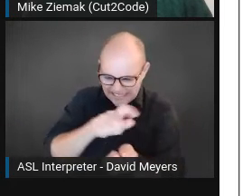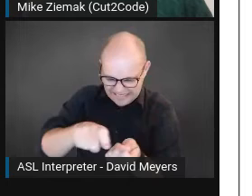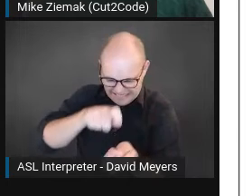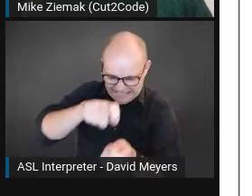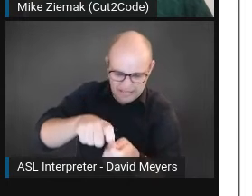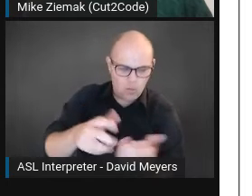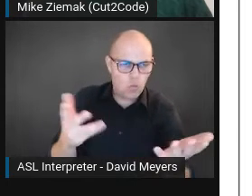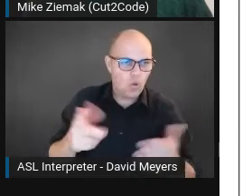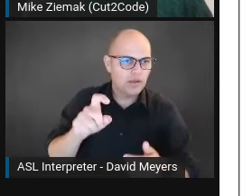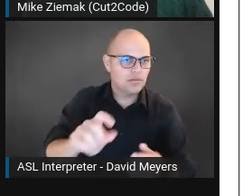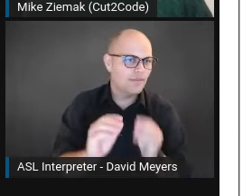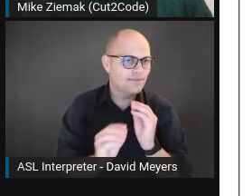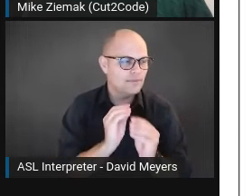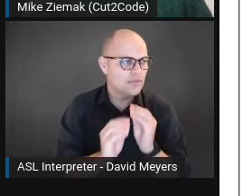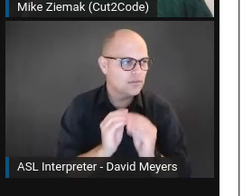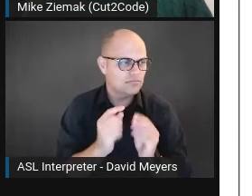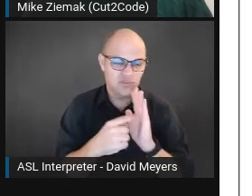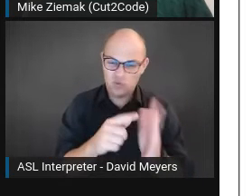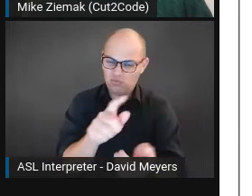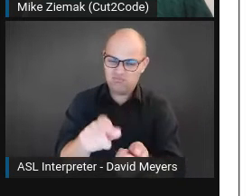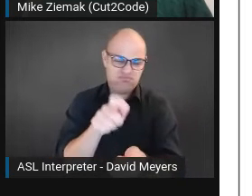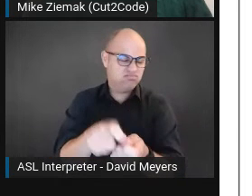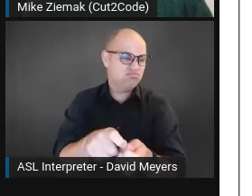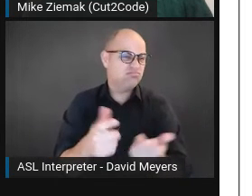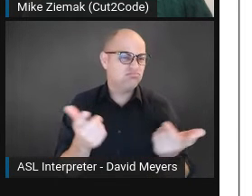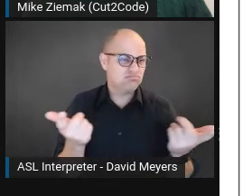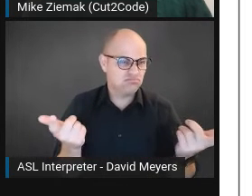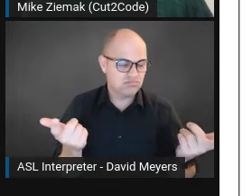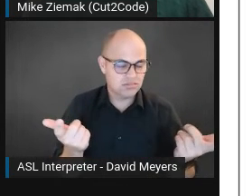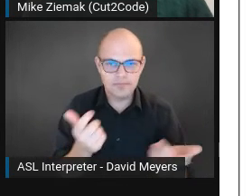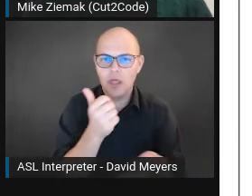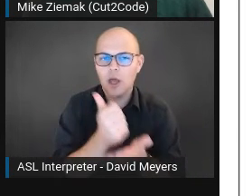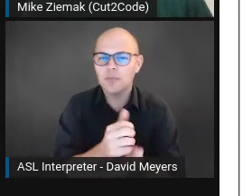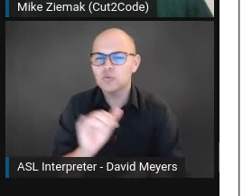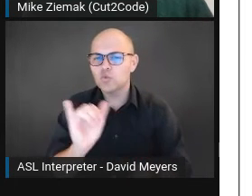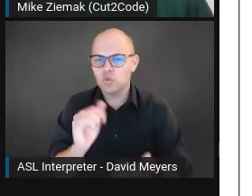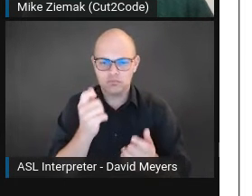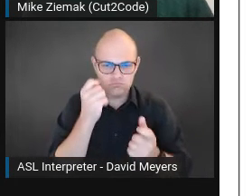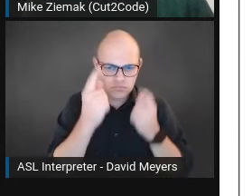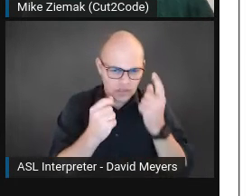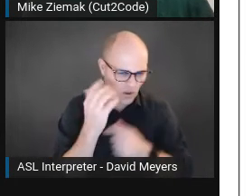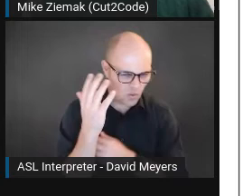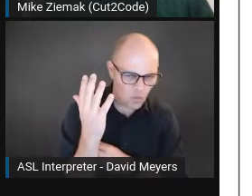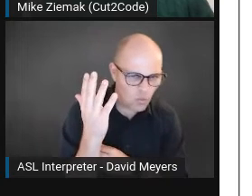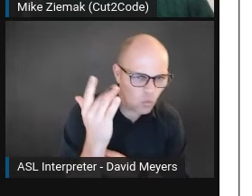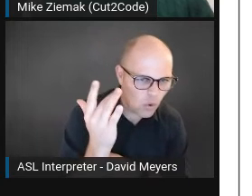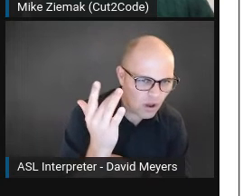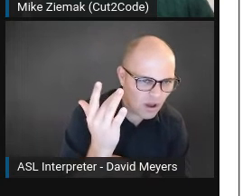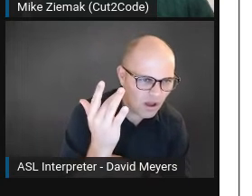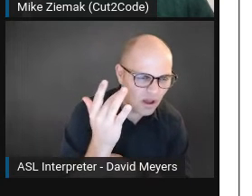They also help you with understanding why certain things are considered as errors.